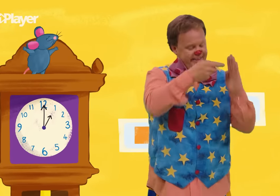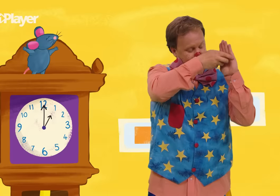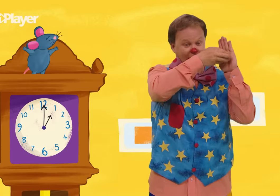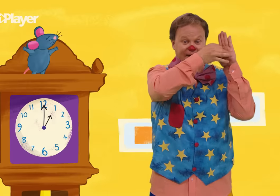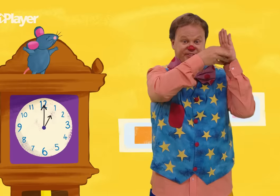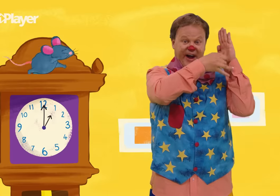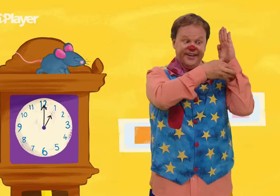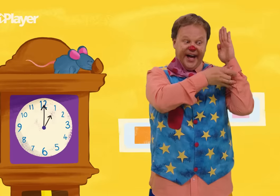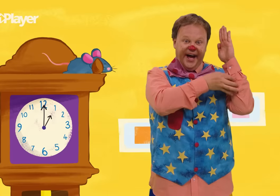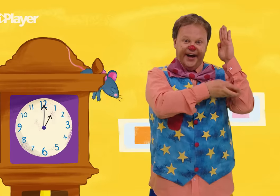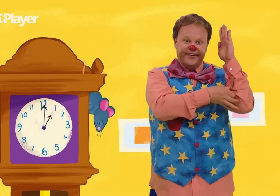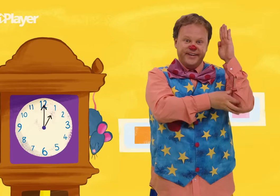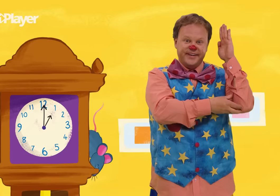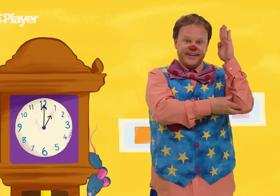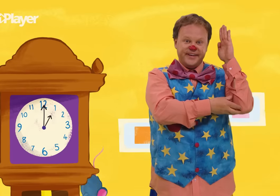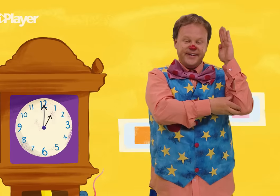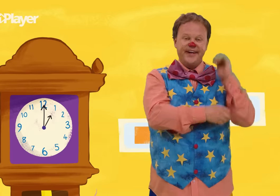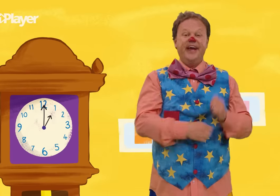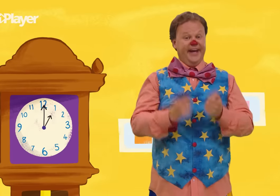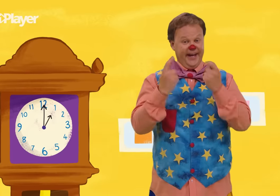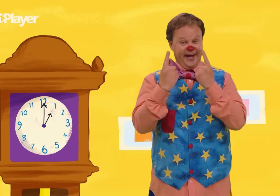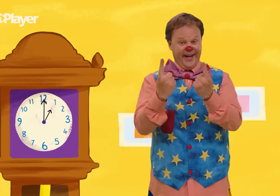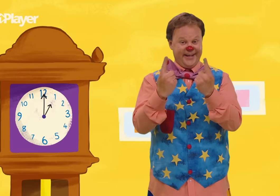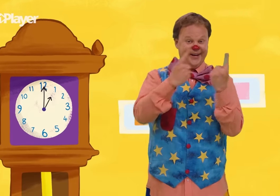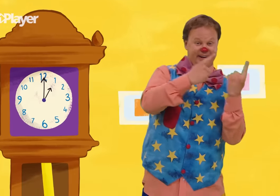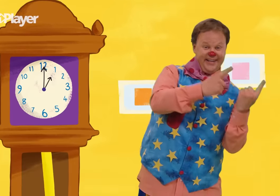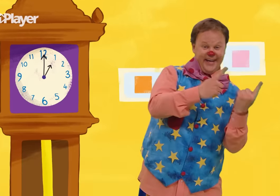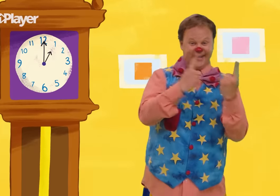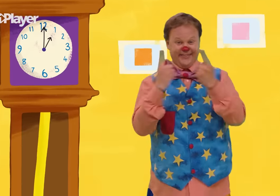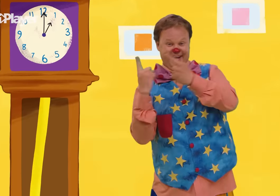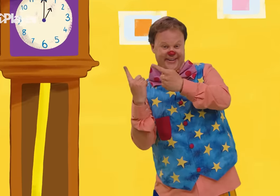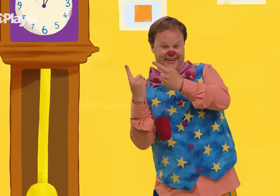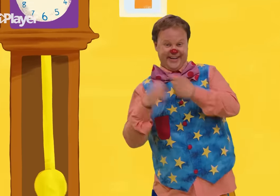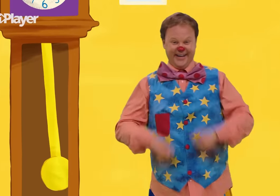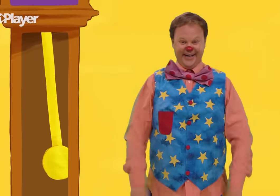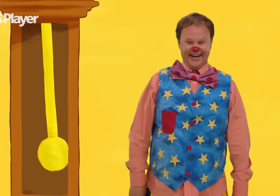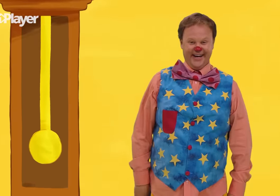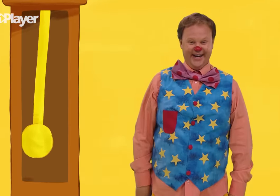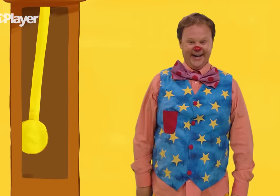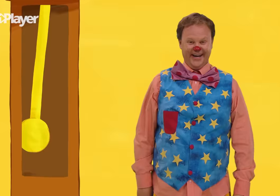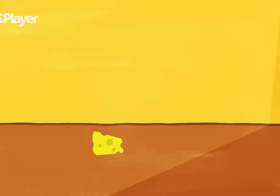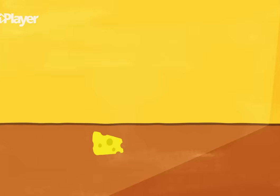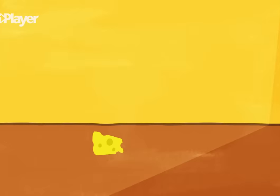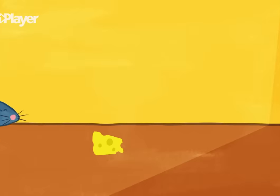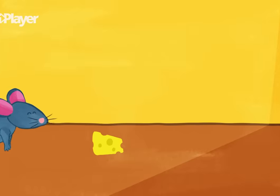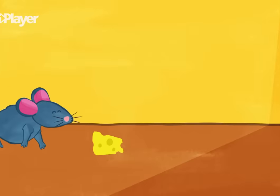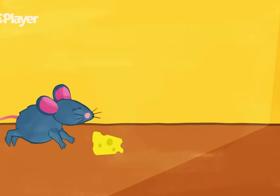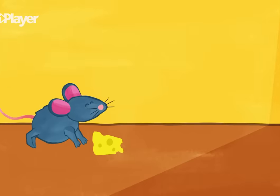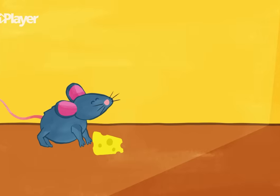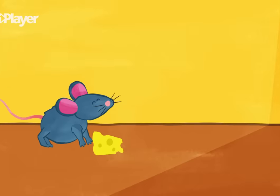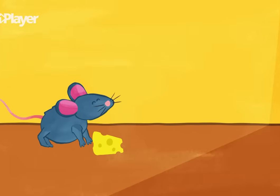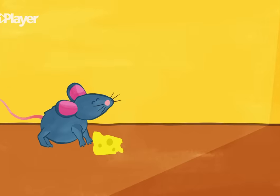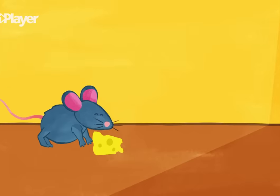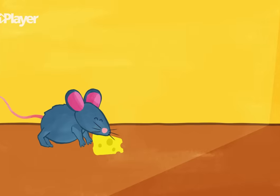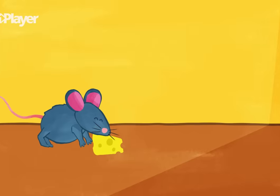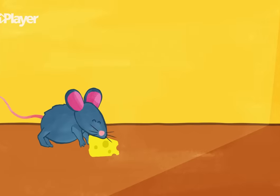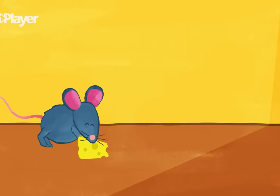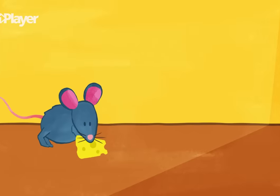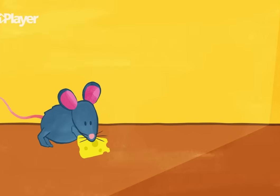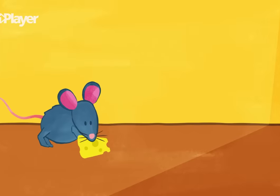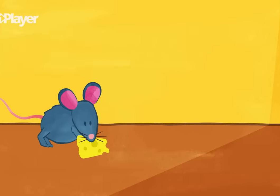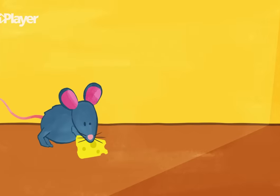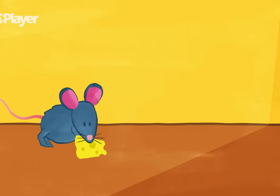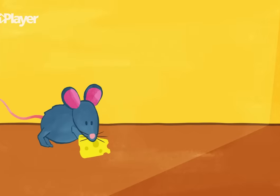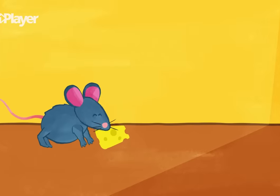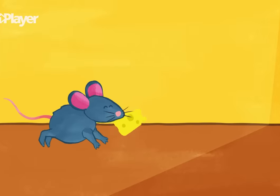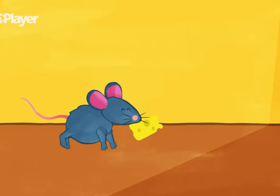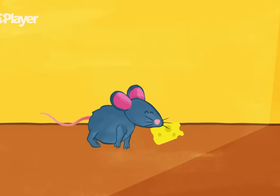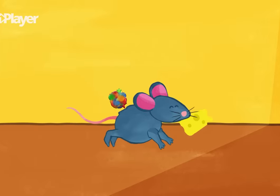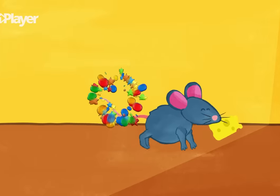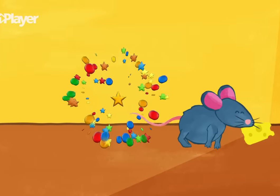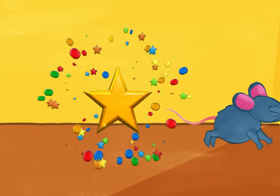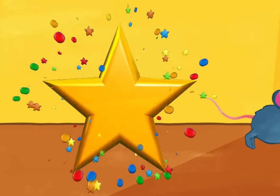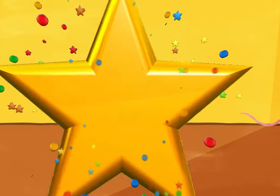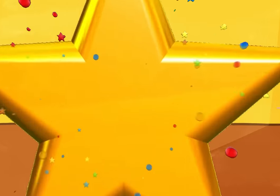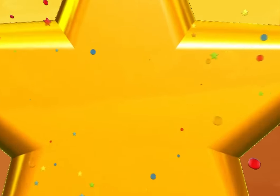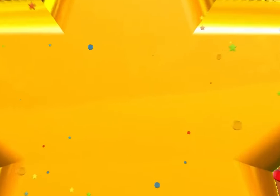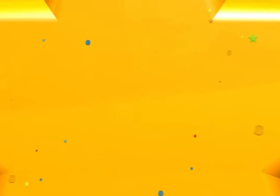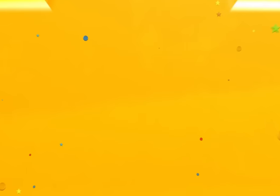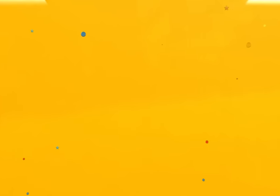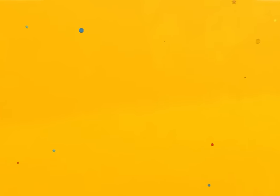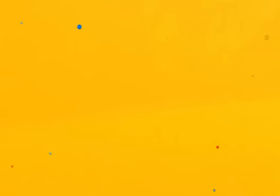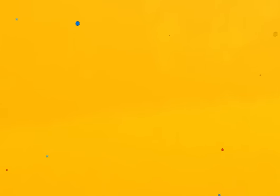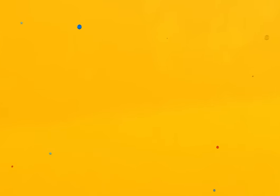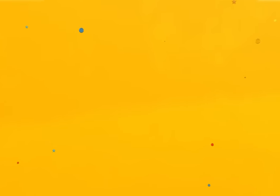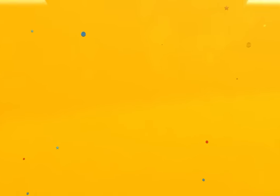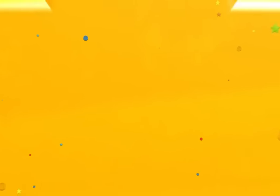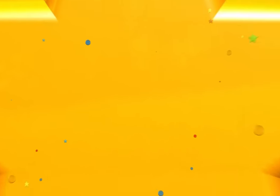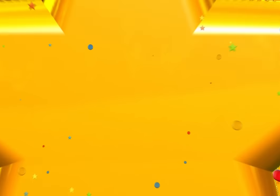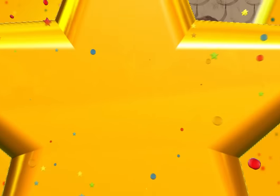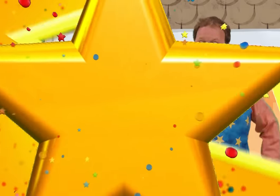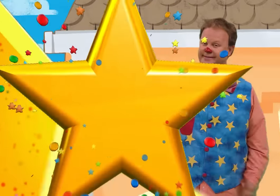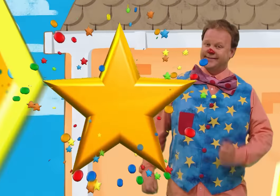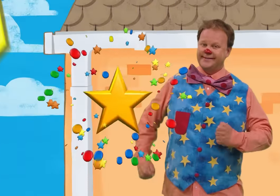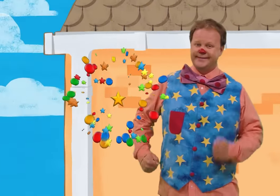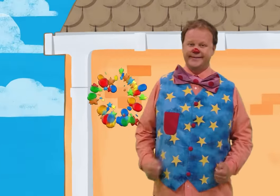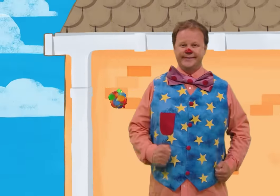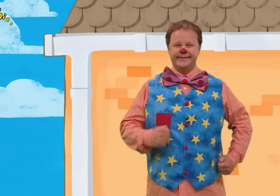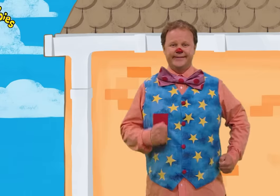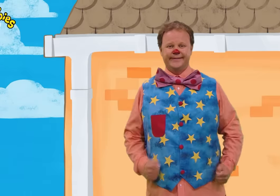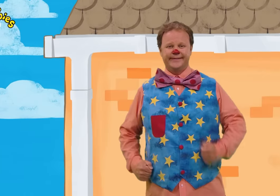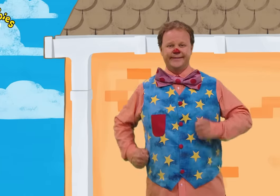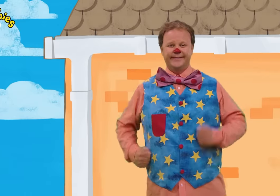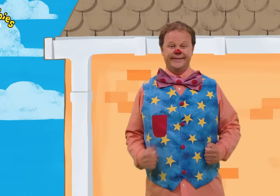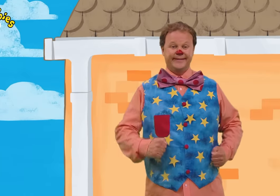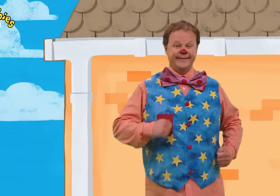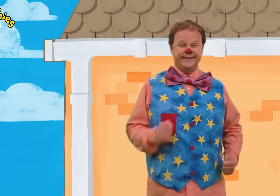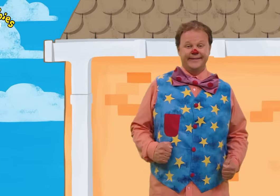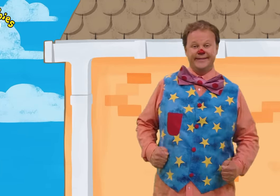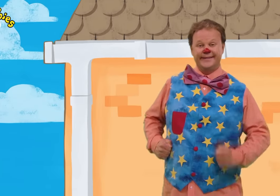the mouse ran down hickory dickory dock